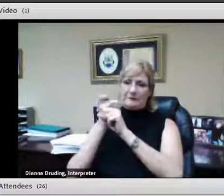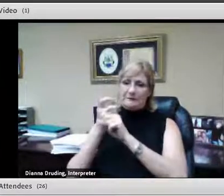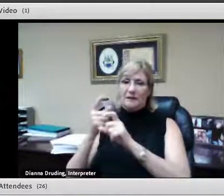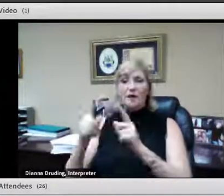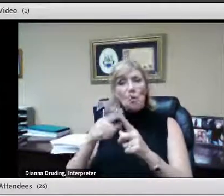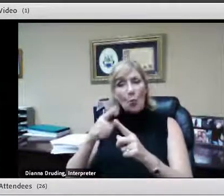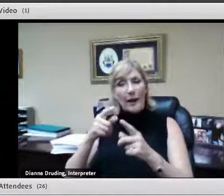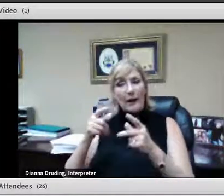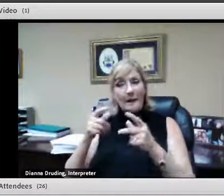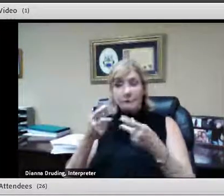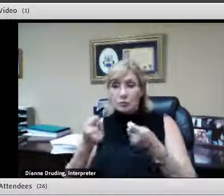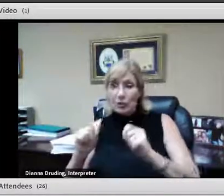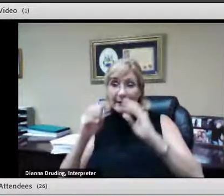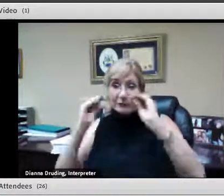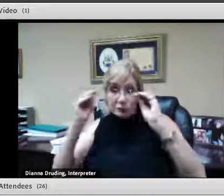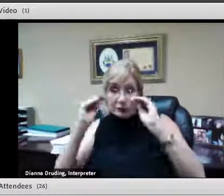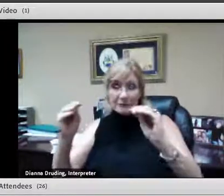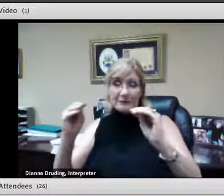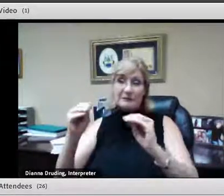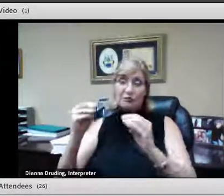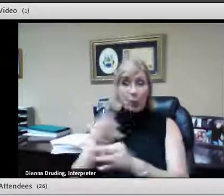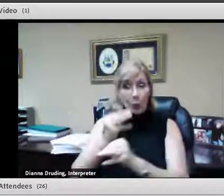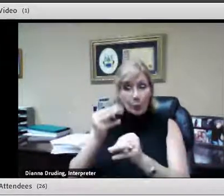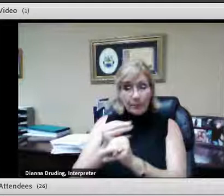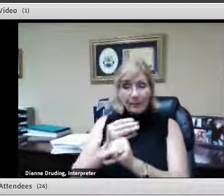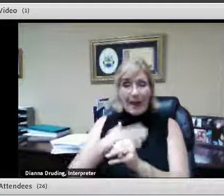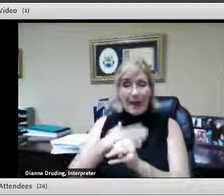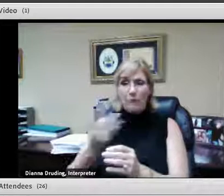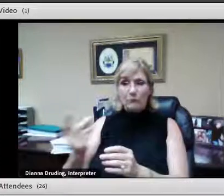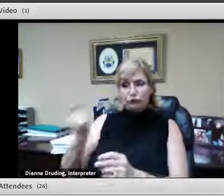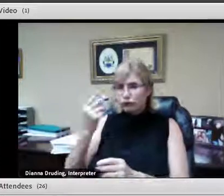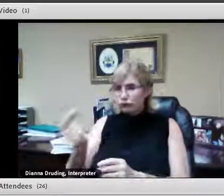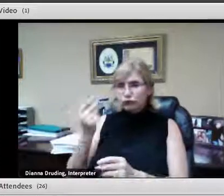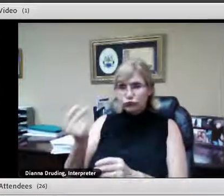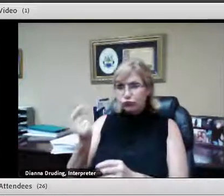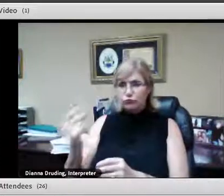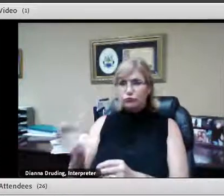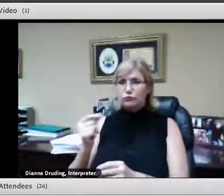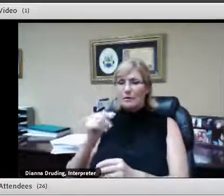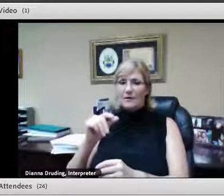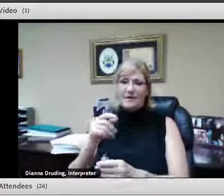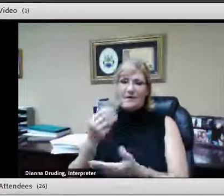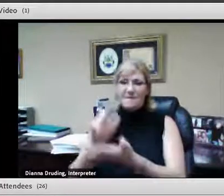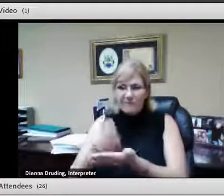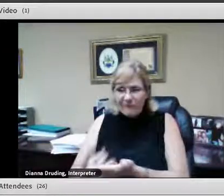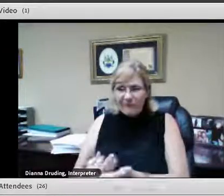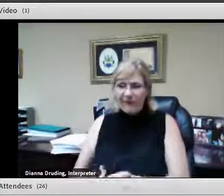I want instant recall of my math facts for my students, and so this allows you to kind of set a range